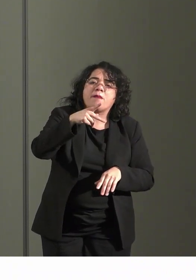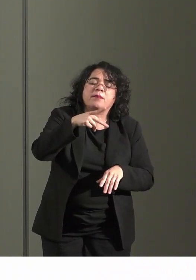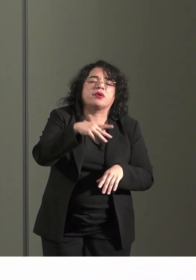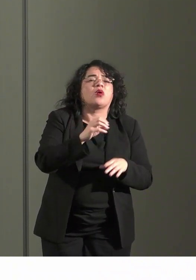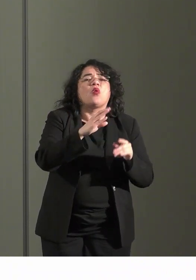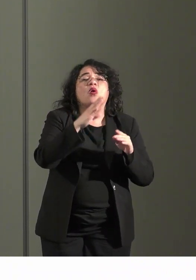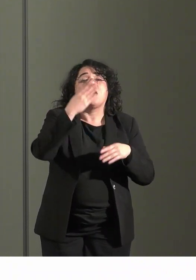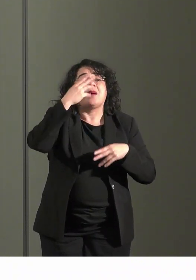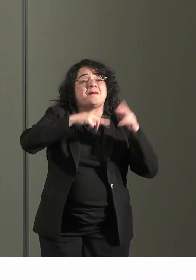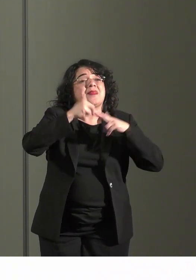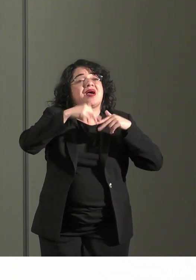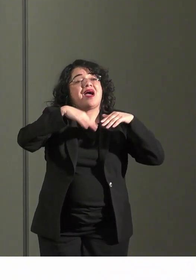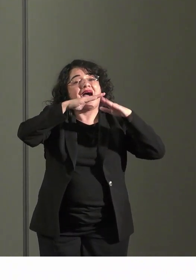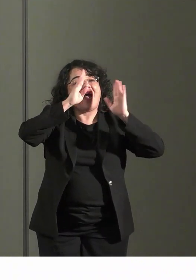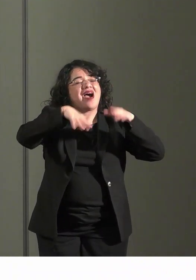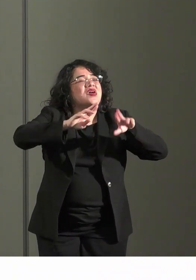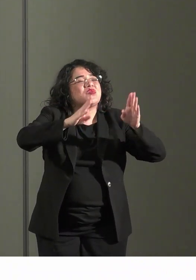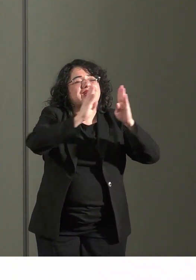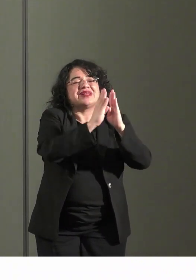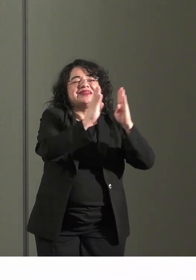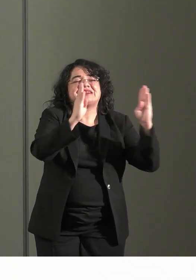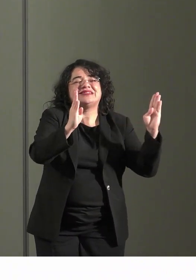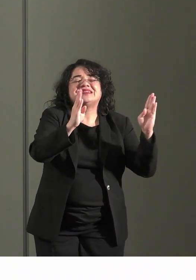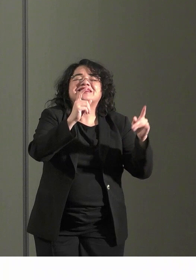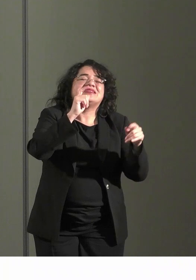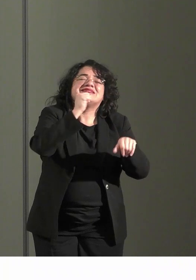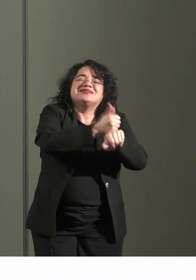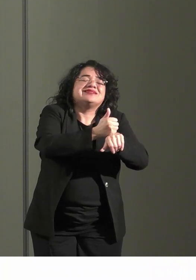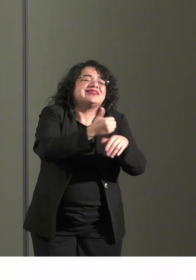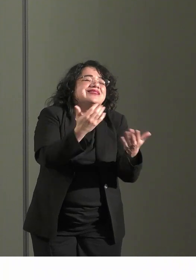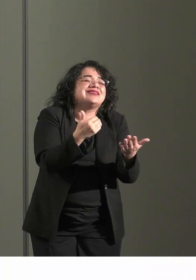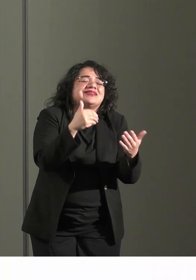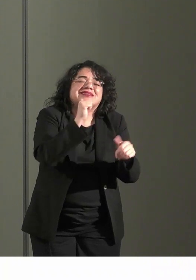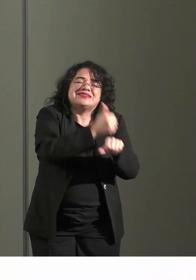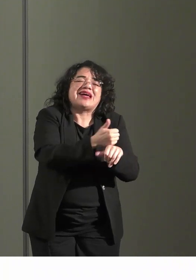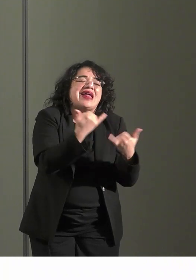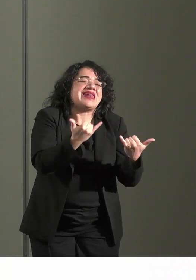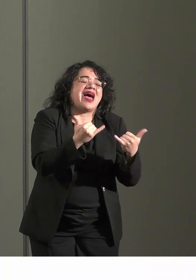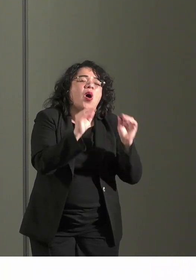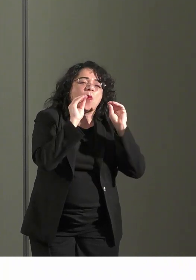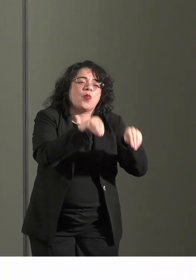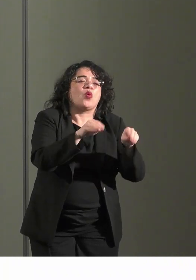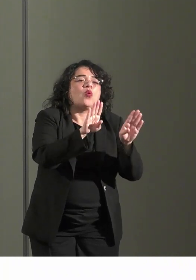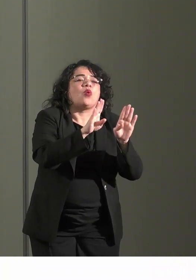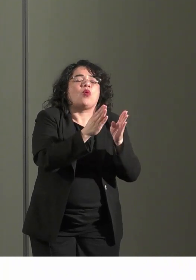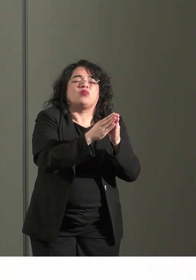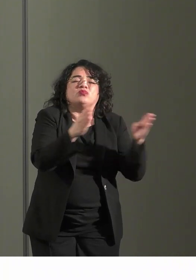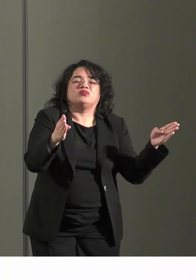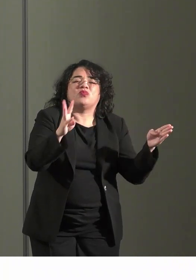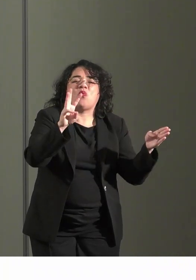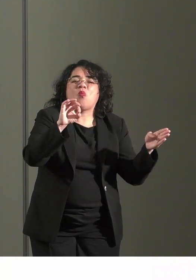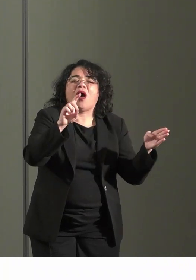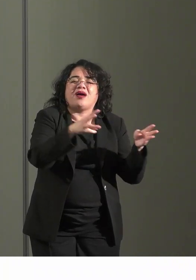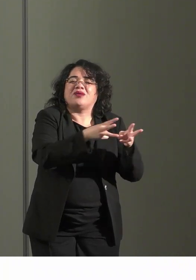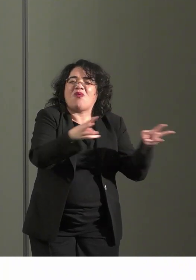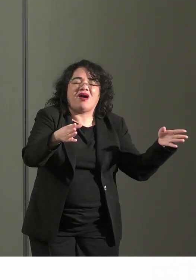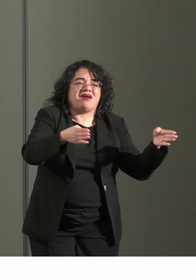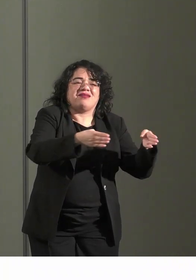up front so you don't have the add cost. Put it in now have a space ready in the house without